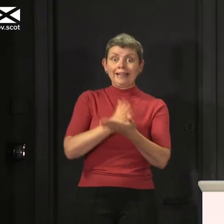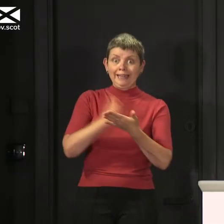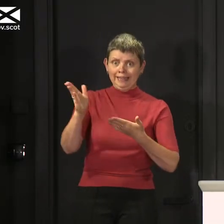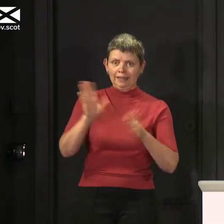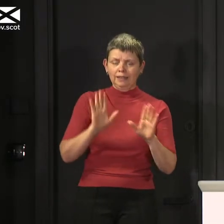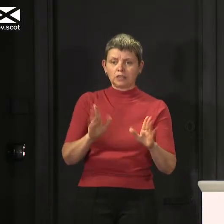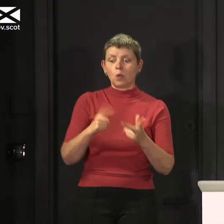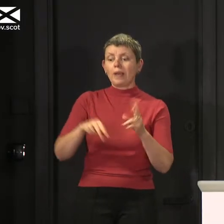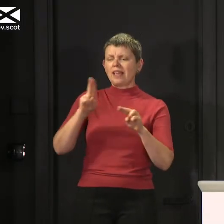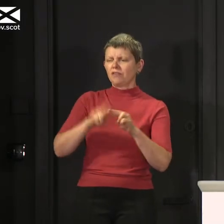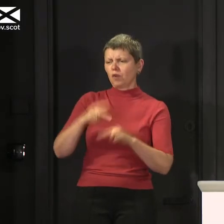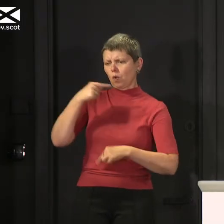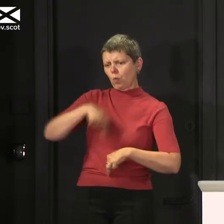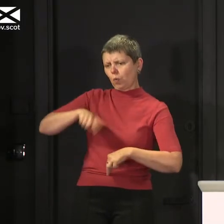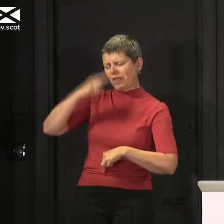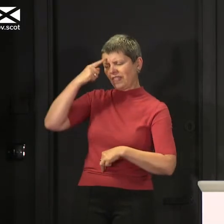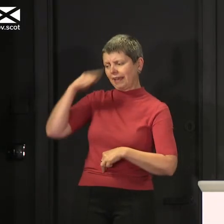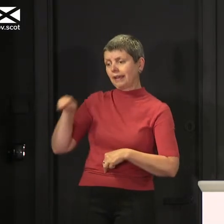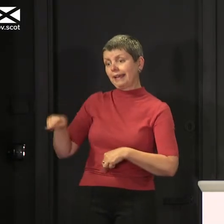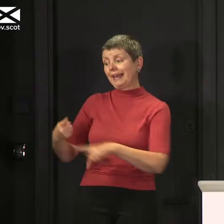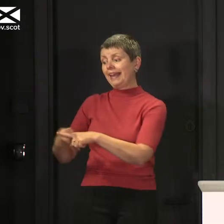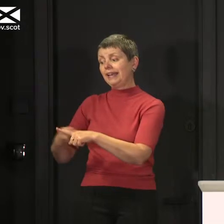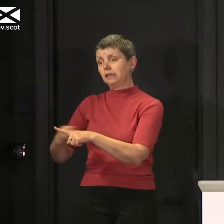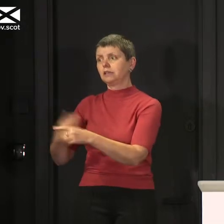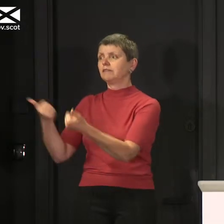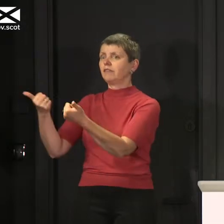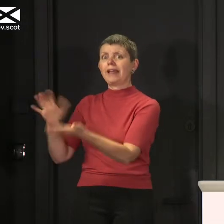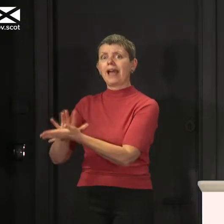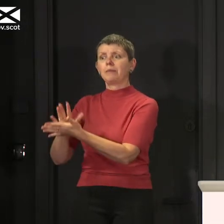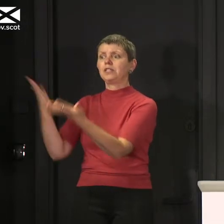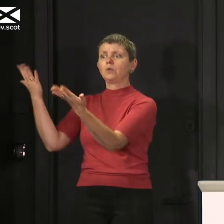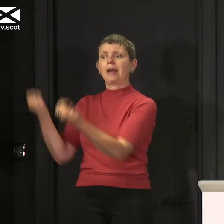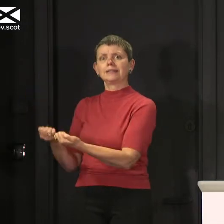that there was a country that England thought it was safe to allow its people to travel